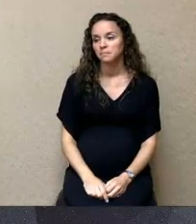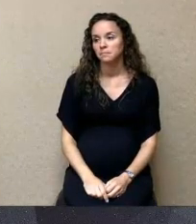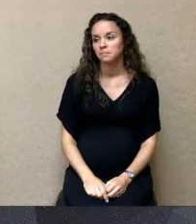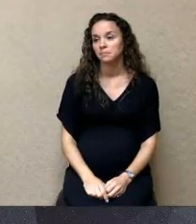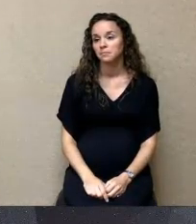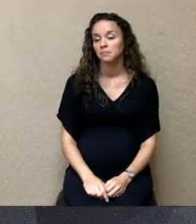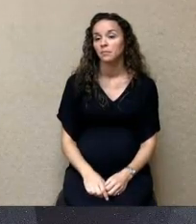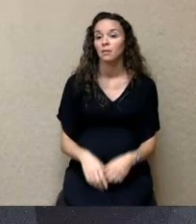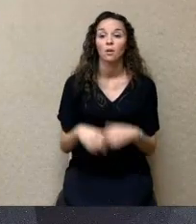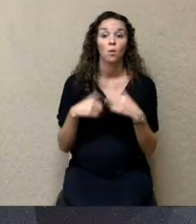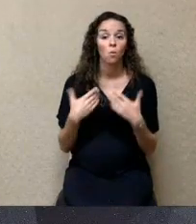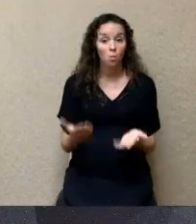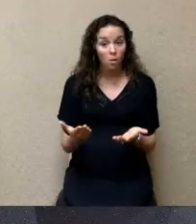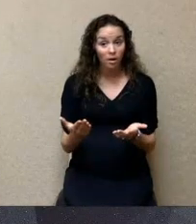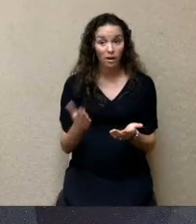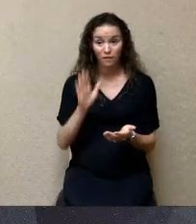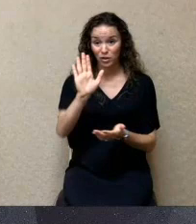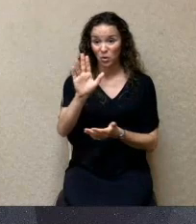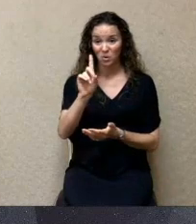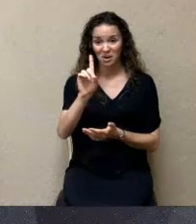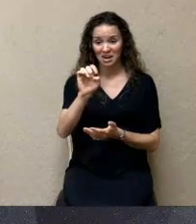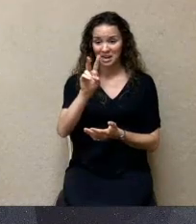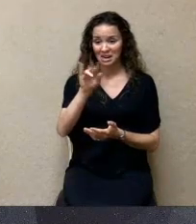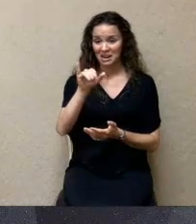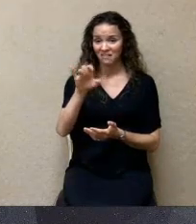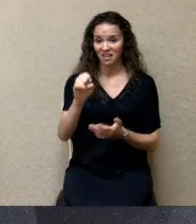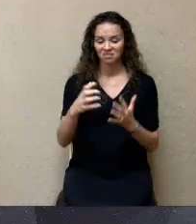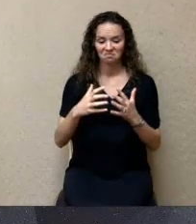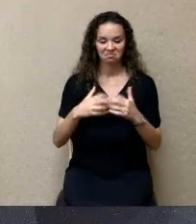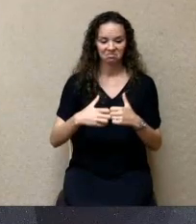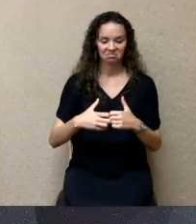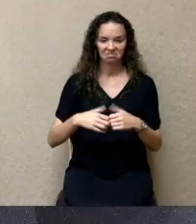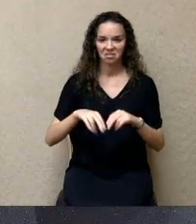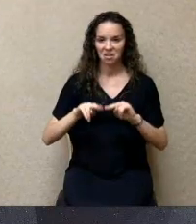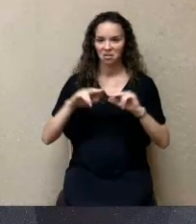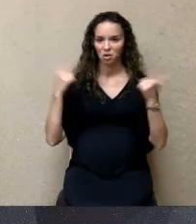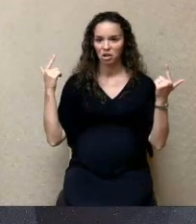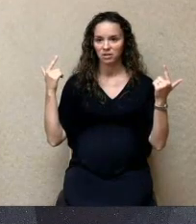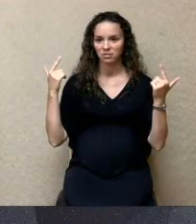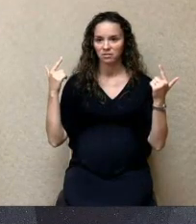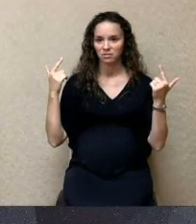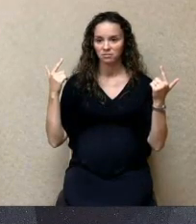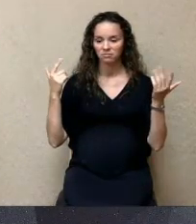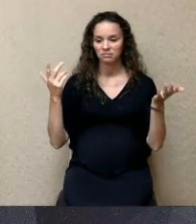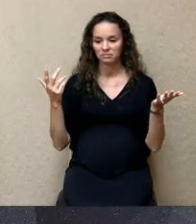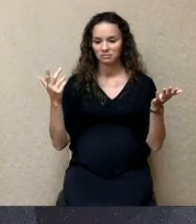Otherwise, if your device is totally dead and it doesn't work anymore, Best Buy, I have had a couple users who have